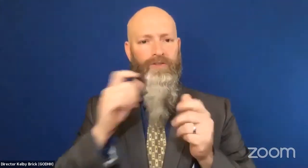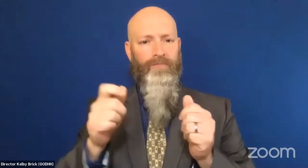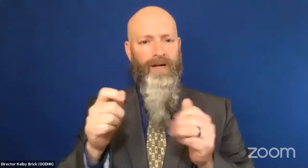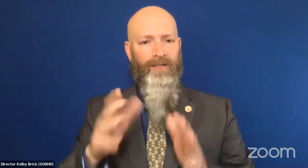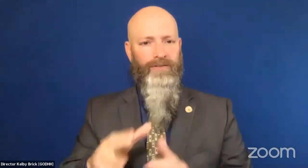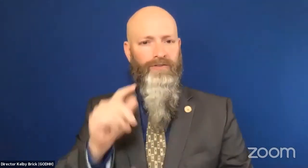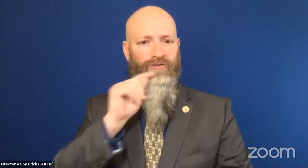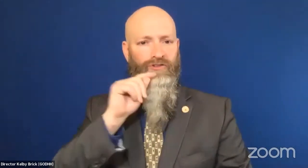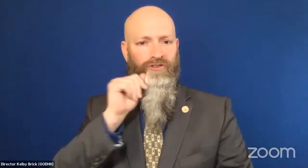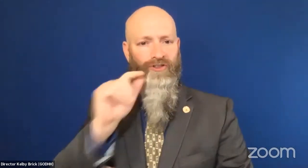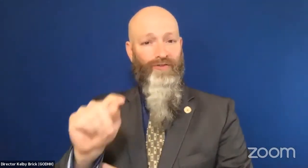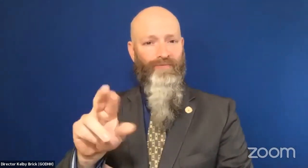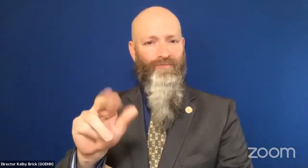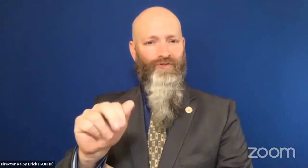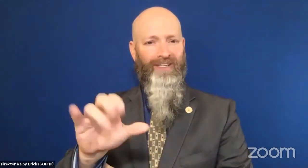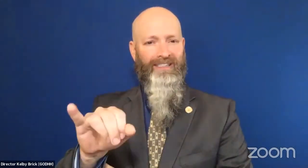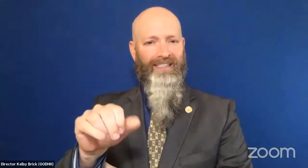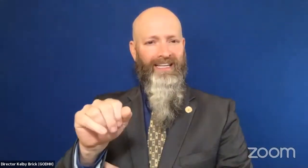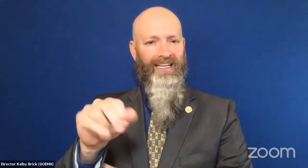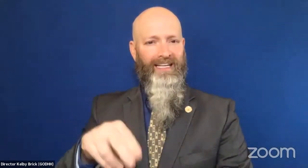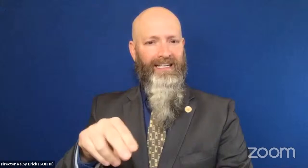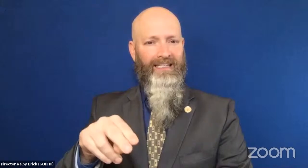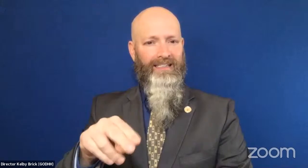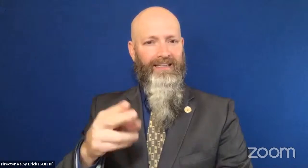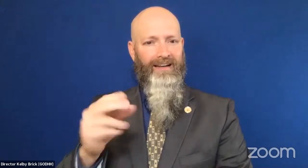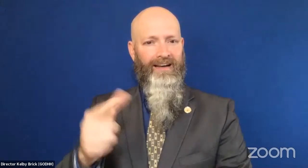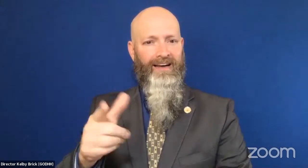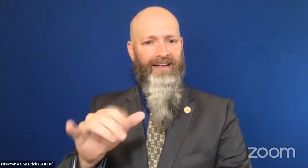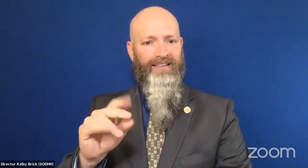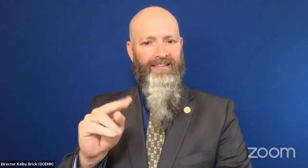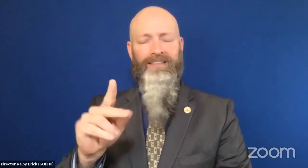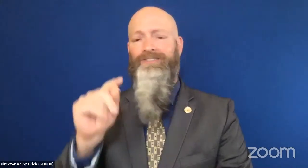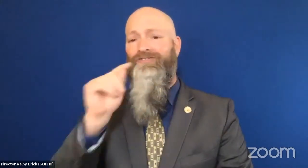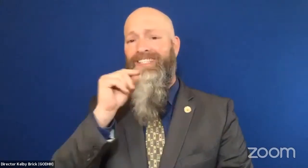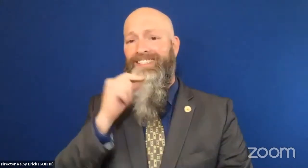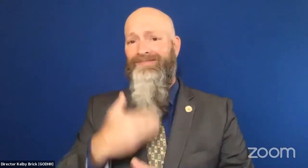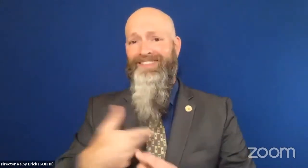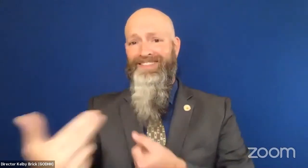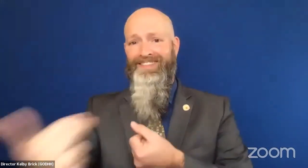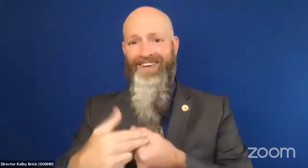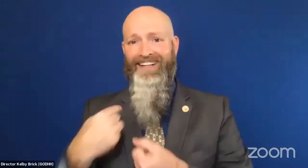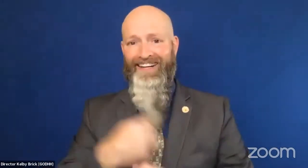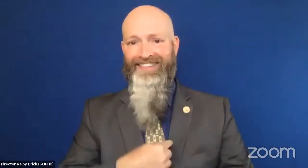First, I would like to ask TraciAnn Hoglind, my policy and communications director to join